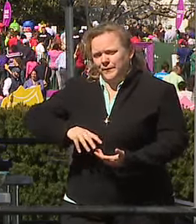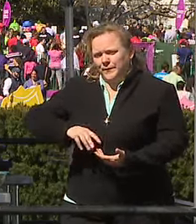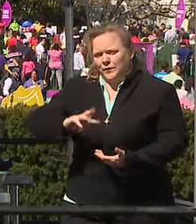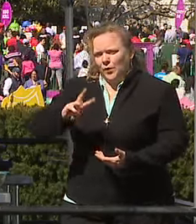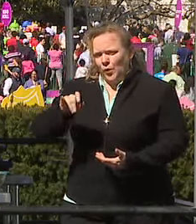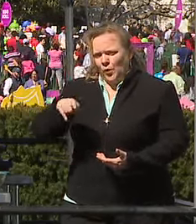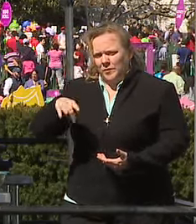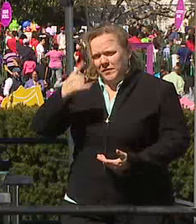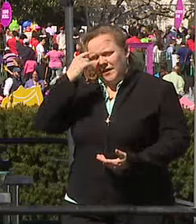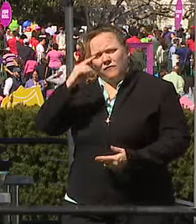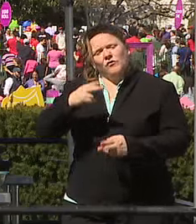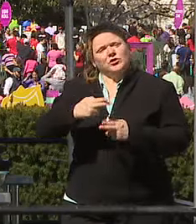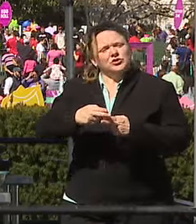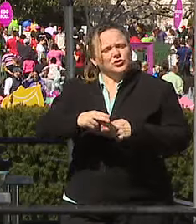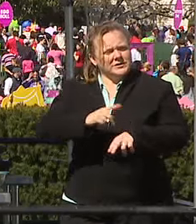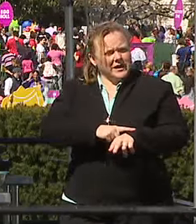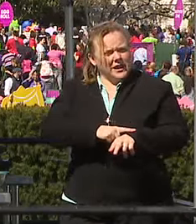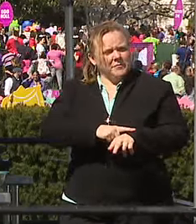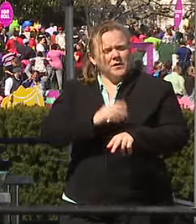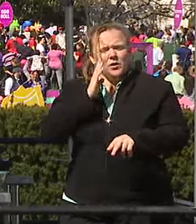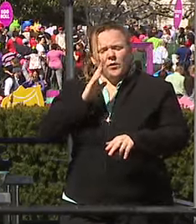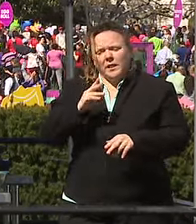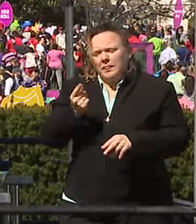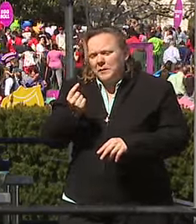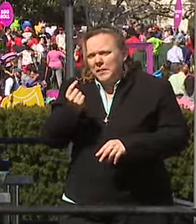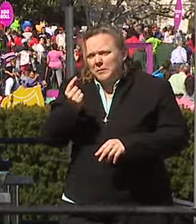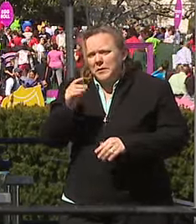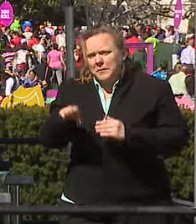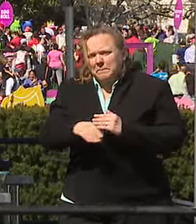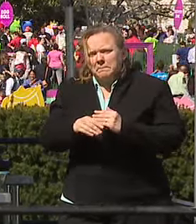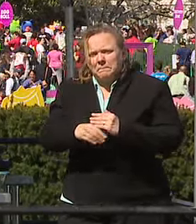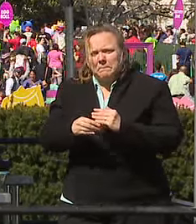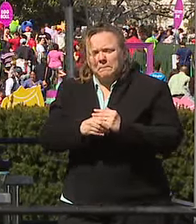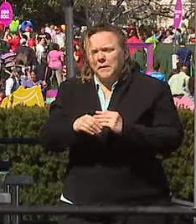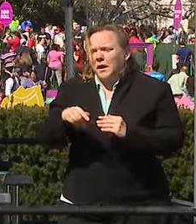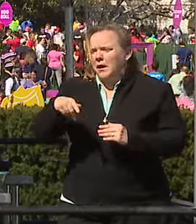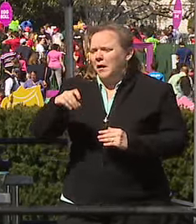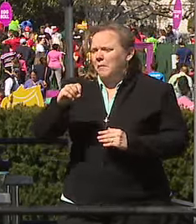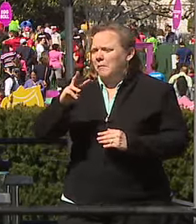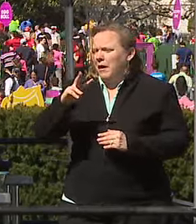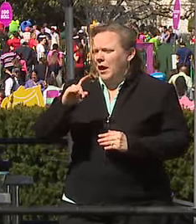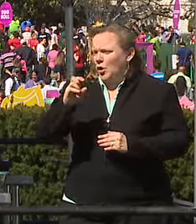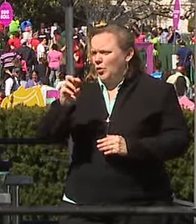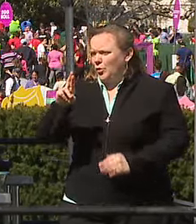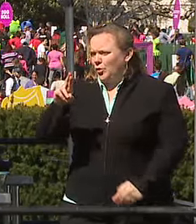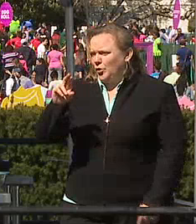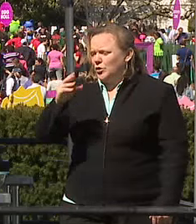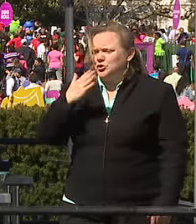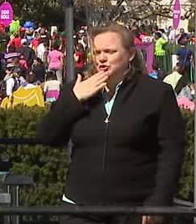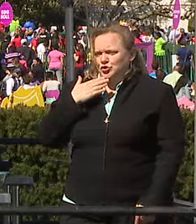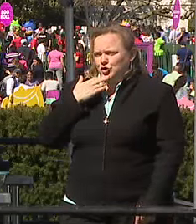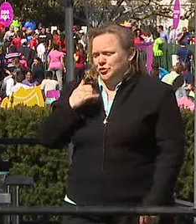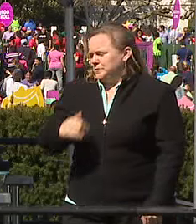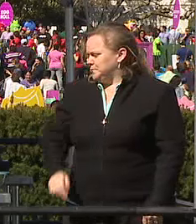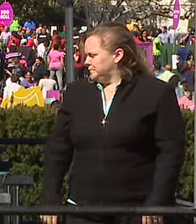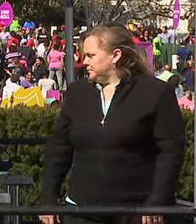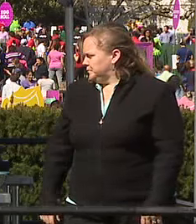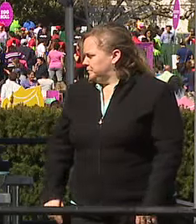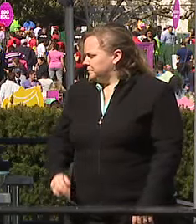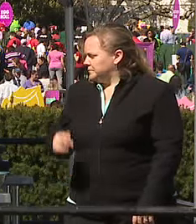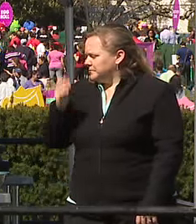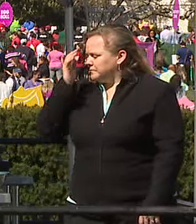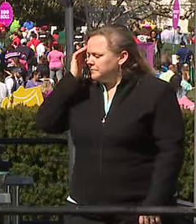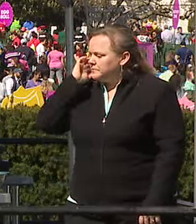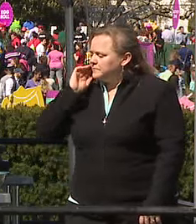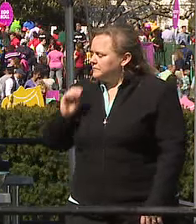add powdered sugar gradually into it.